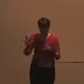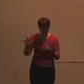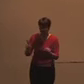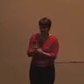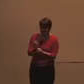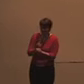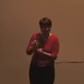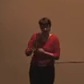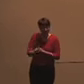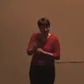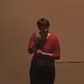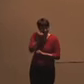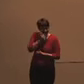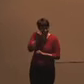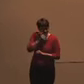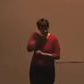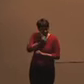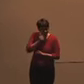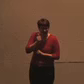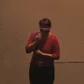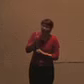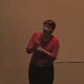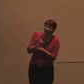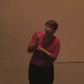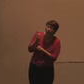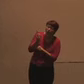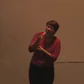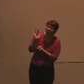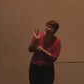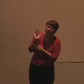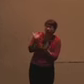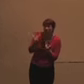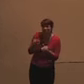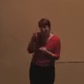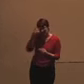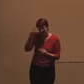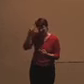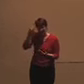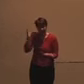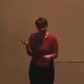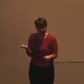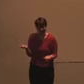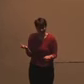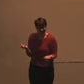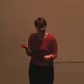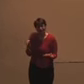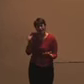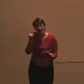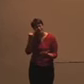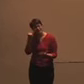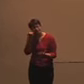then I changed my mind. Because if we put books on every bookshelf,